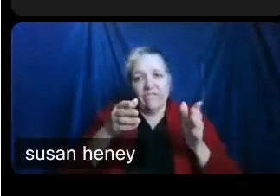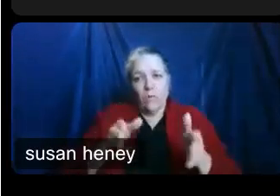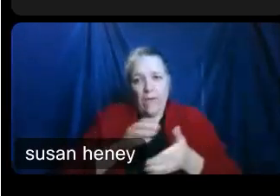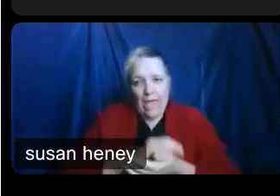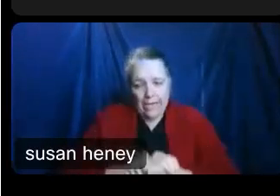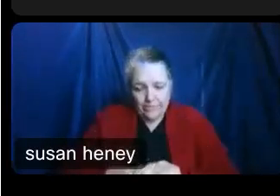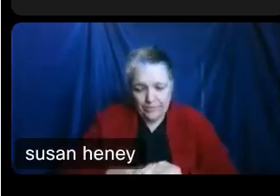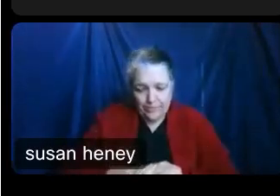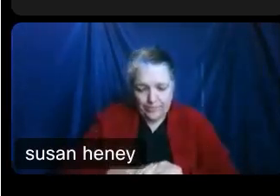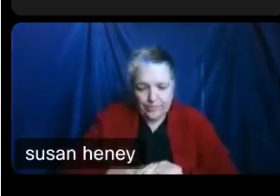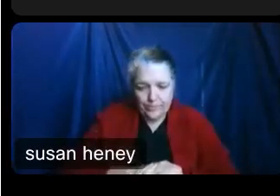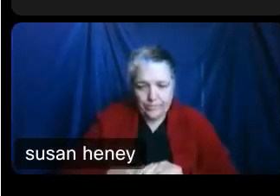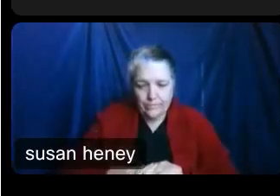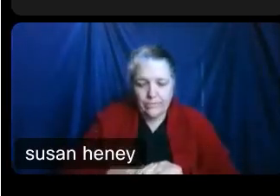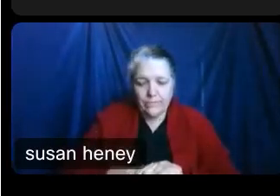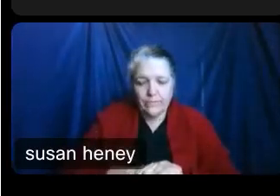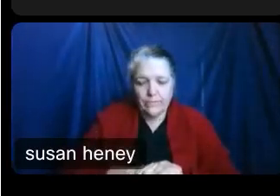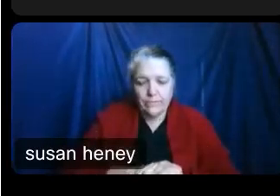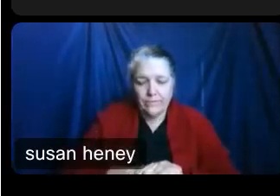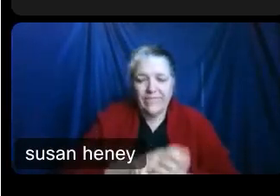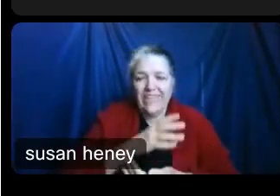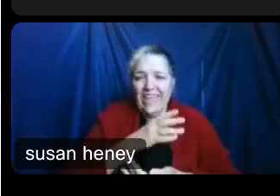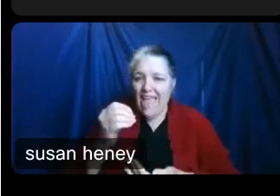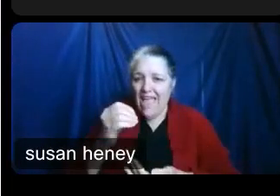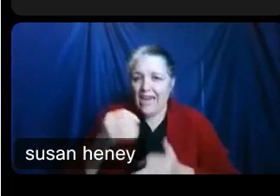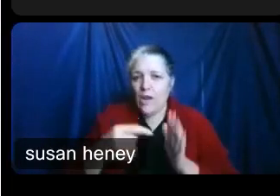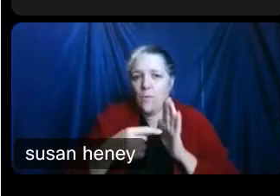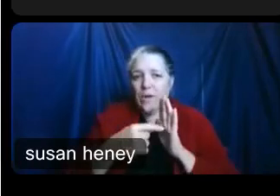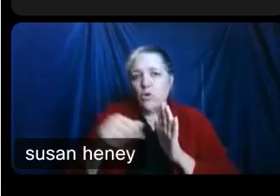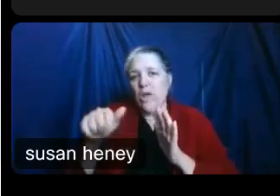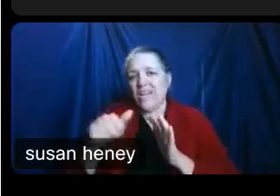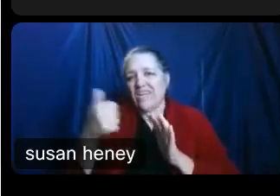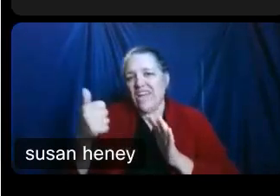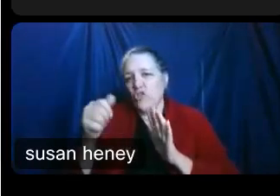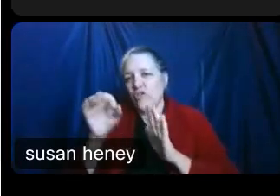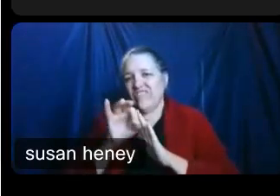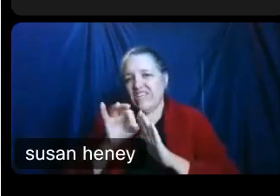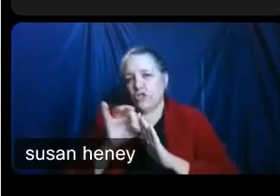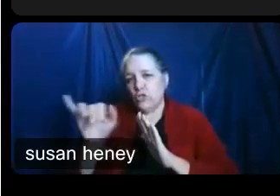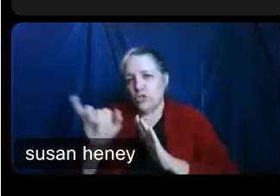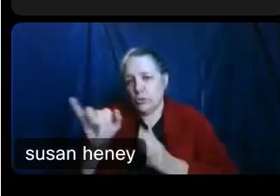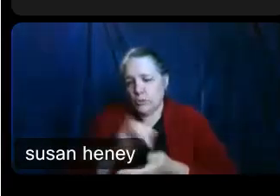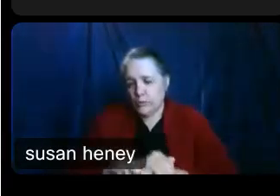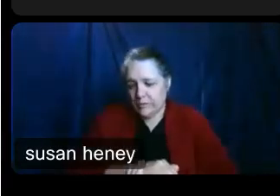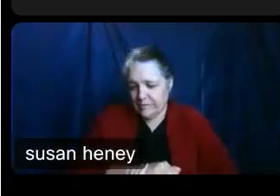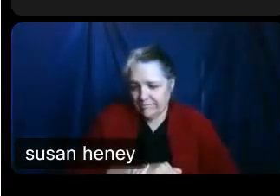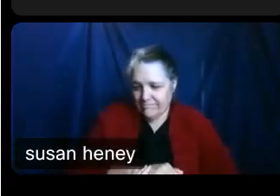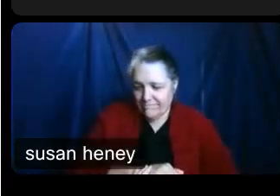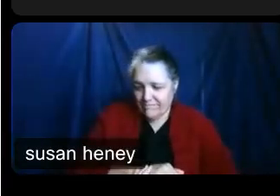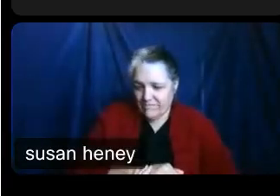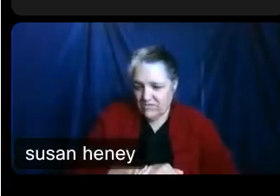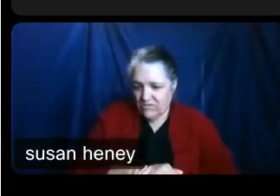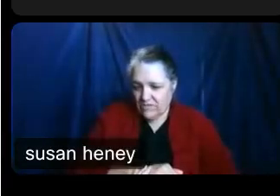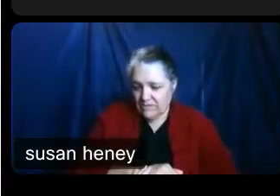site in that way. And I also do want to show another newer feature that might be helpful to some people on this call. Data.Census.Gov